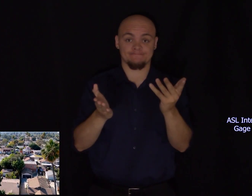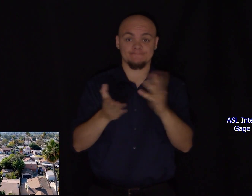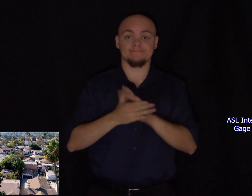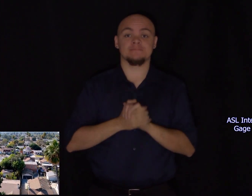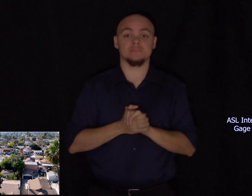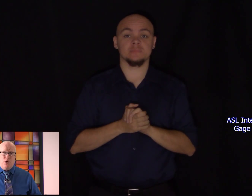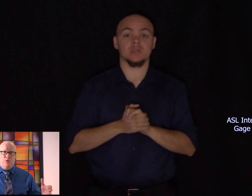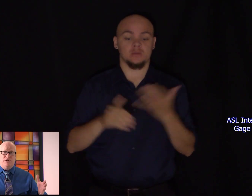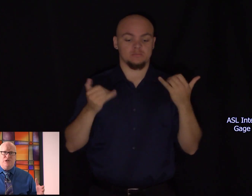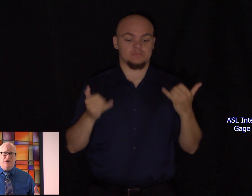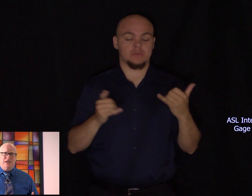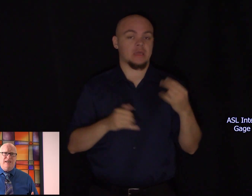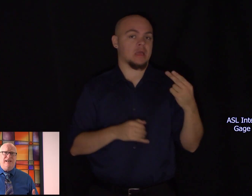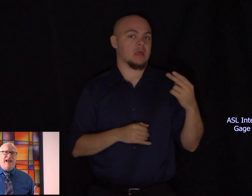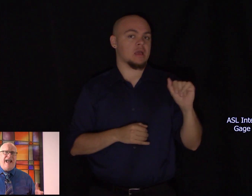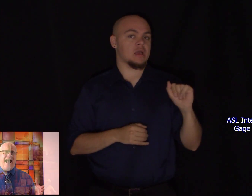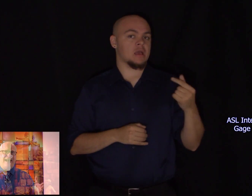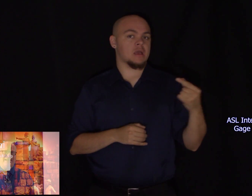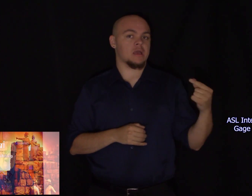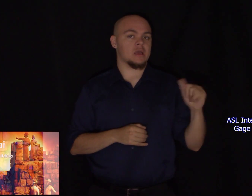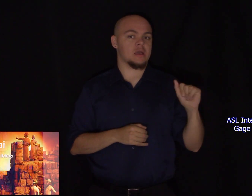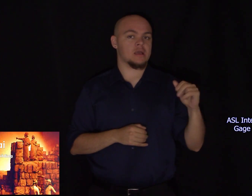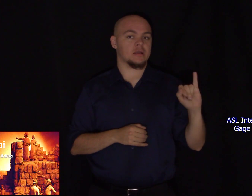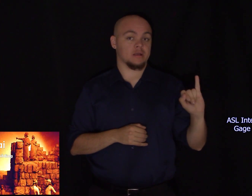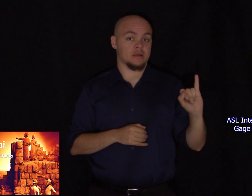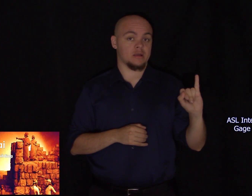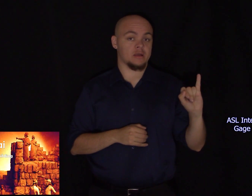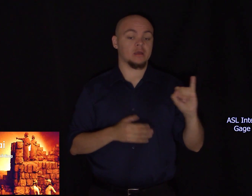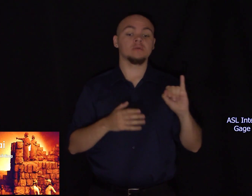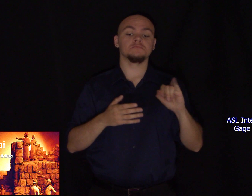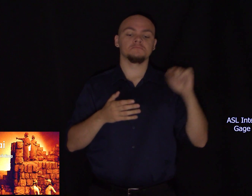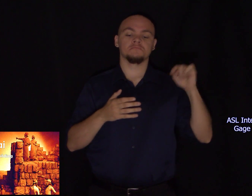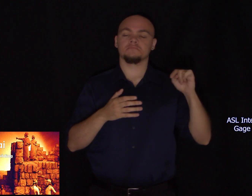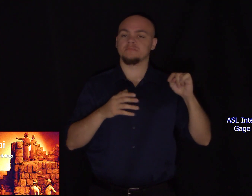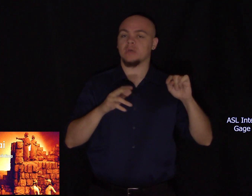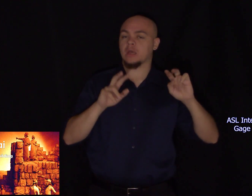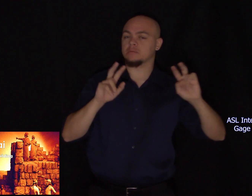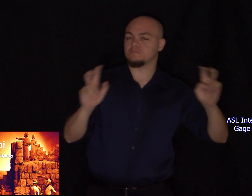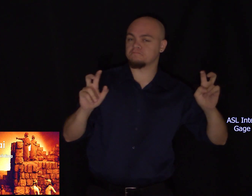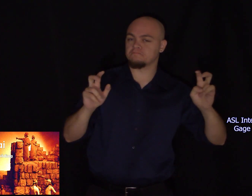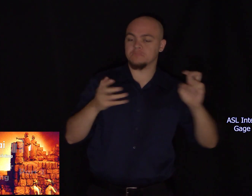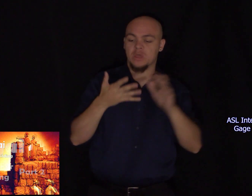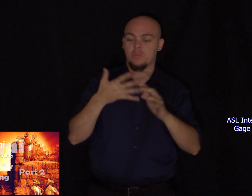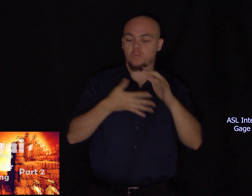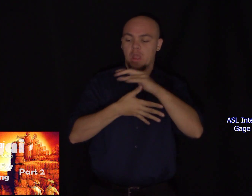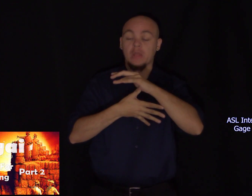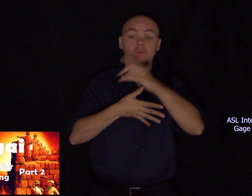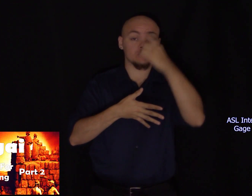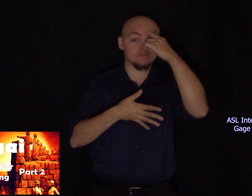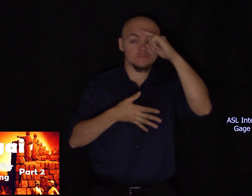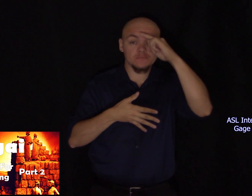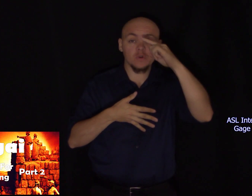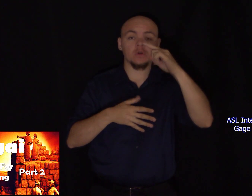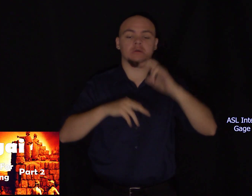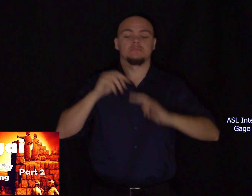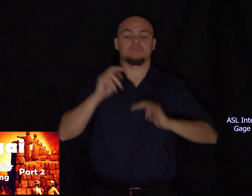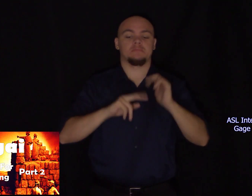God with you we're looking at our series in Haggai which we are calling priorities for rebuilding